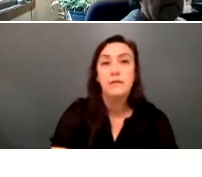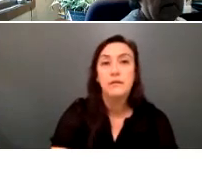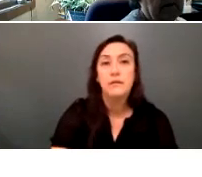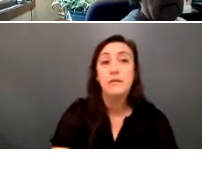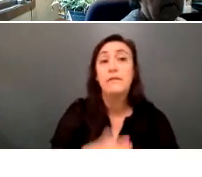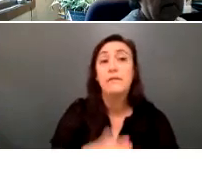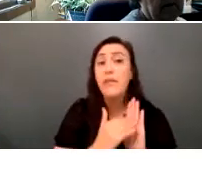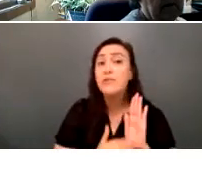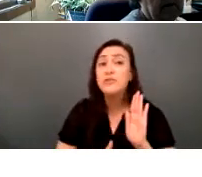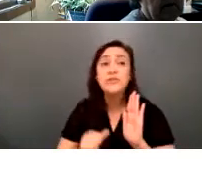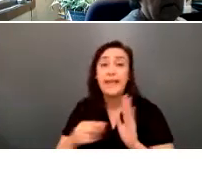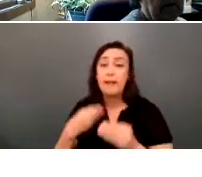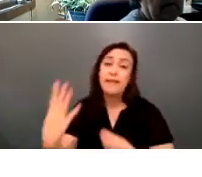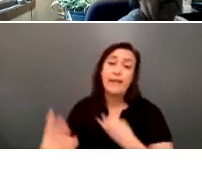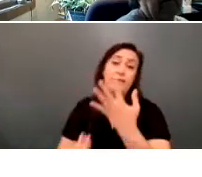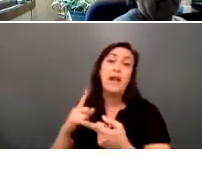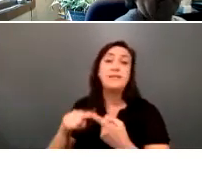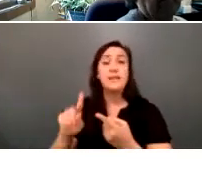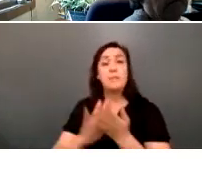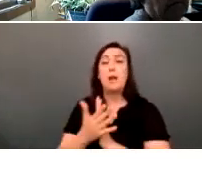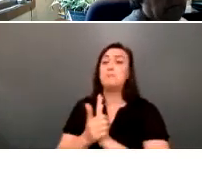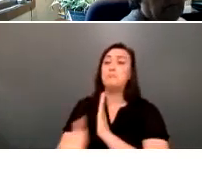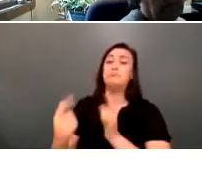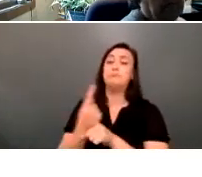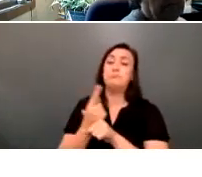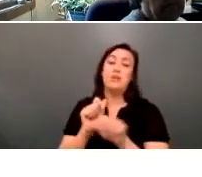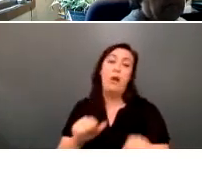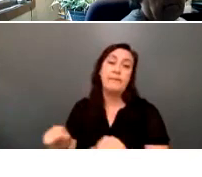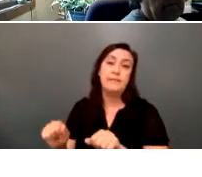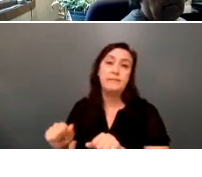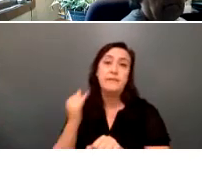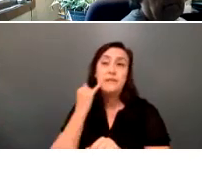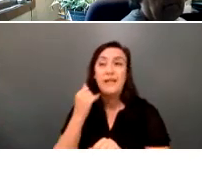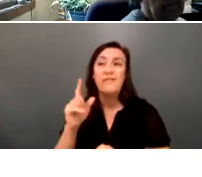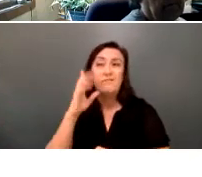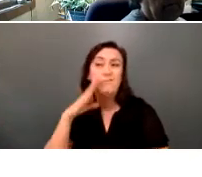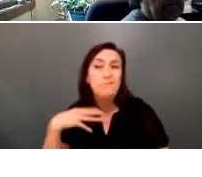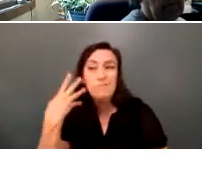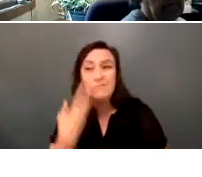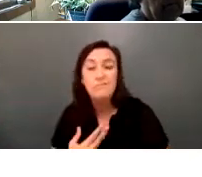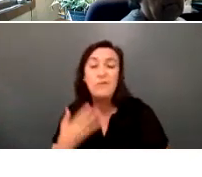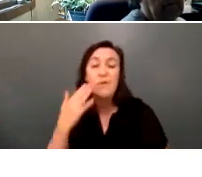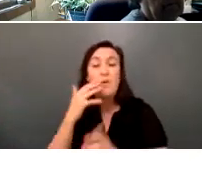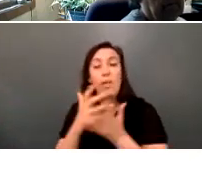field along time when they know a lot about maltreatment. They know a lot about reporting. They might be able to take a test,